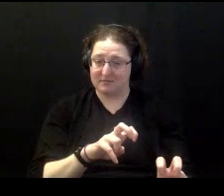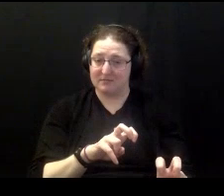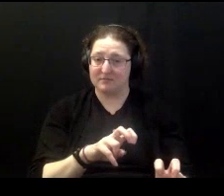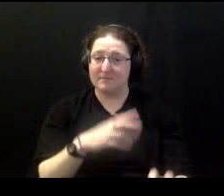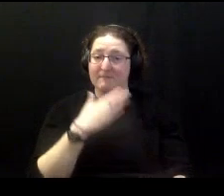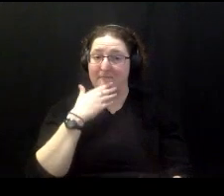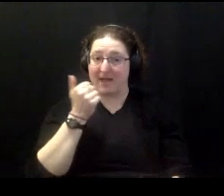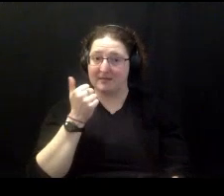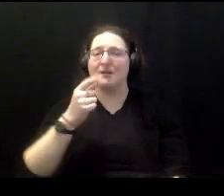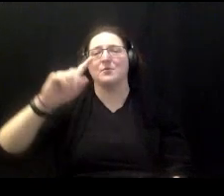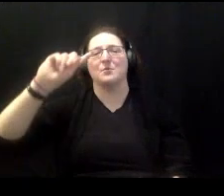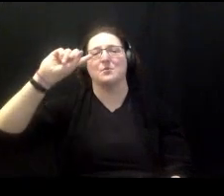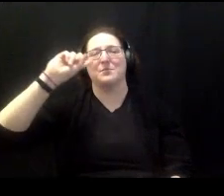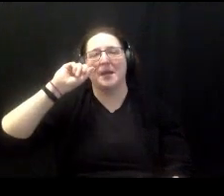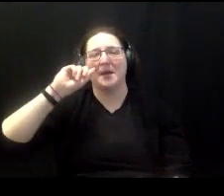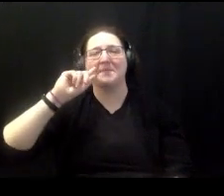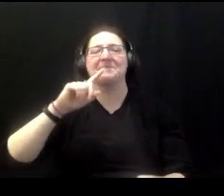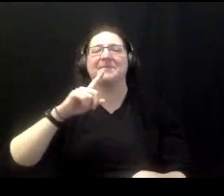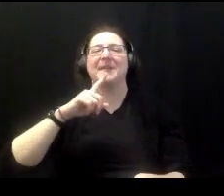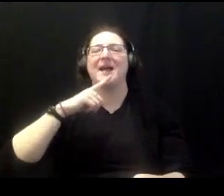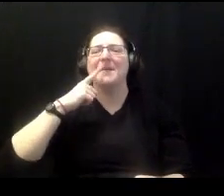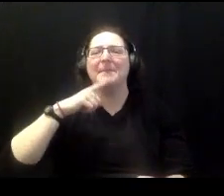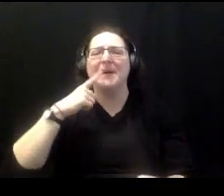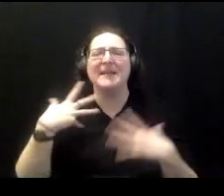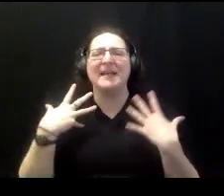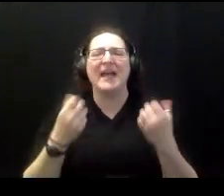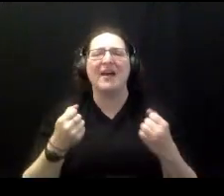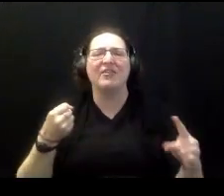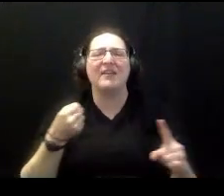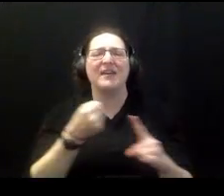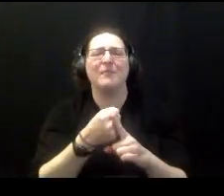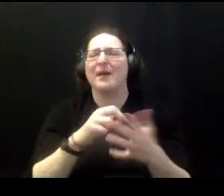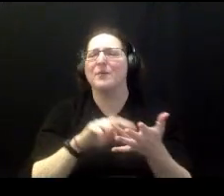by public health impact so that we can assess the potential of these threats and hazards to produce them.